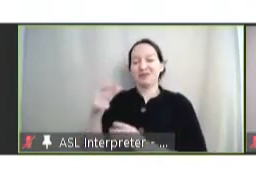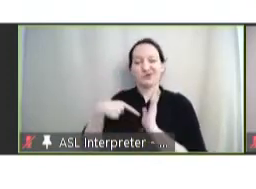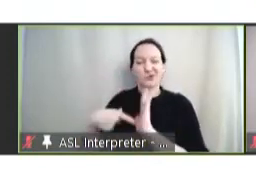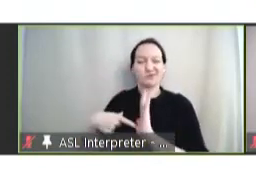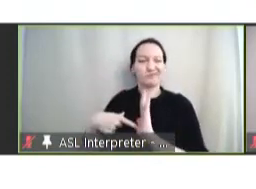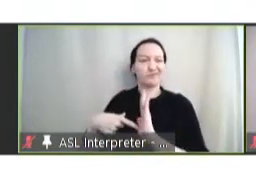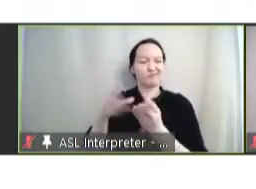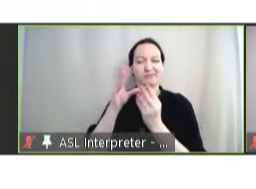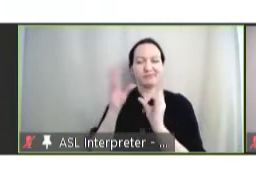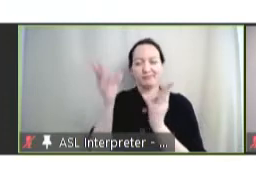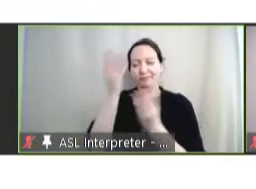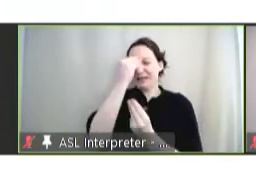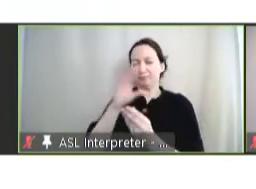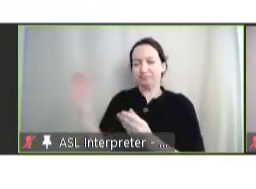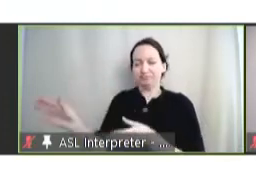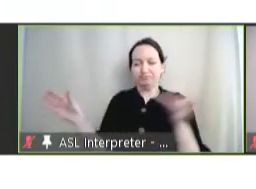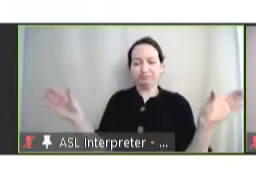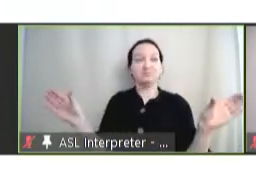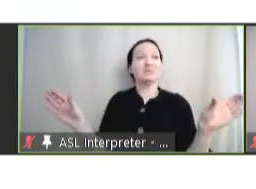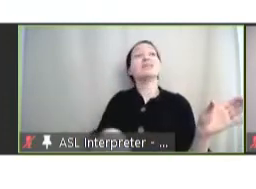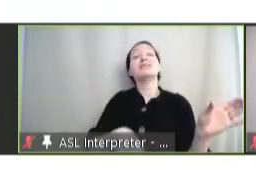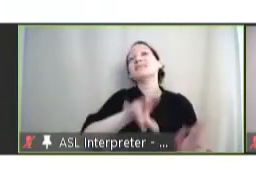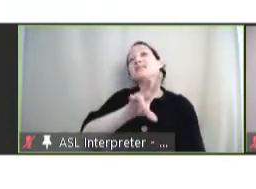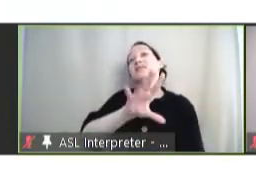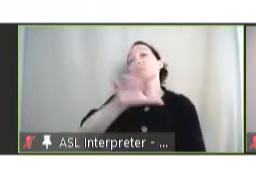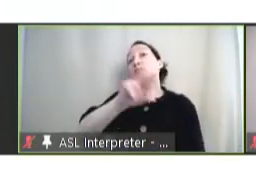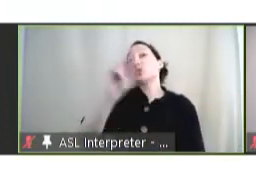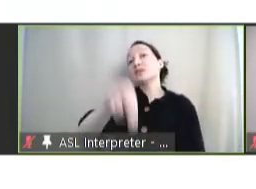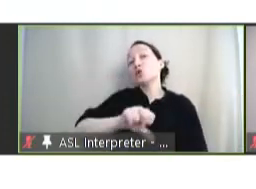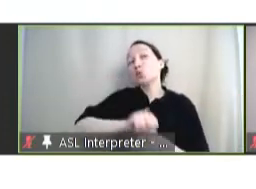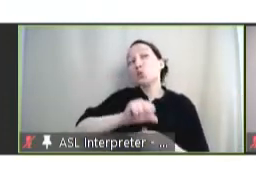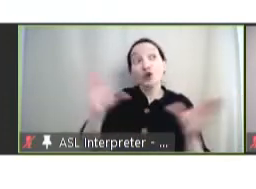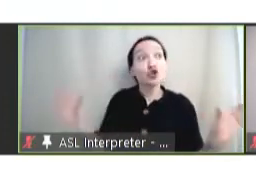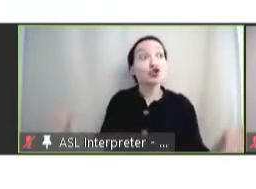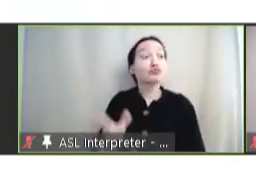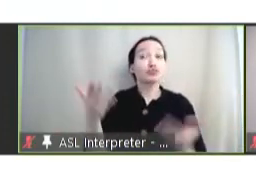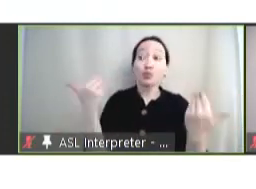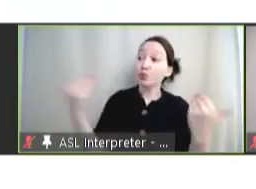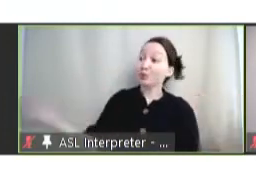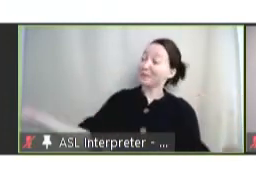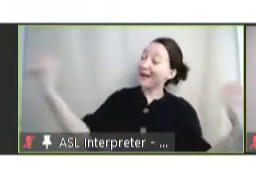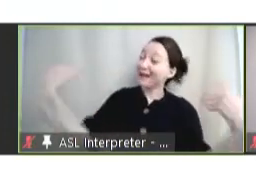this 73 percent of workers who were encouraged by their employer to get a COVID vaccine received